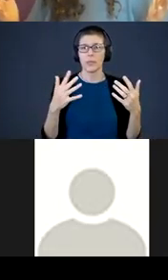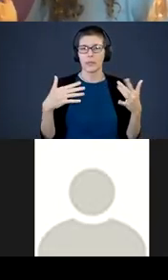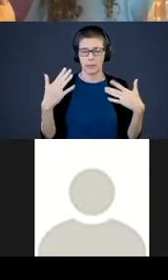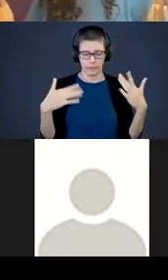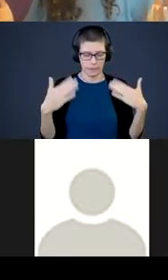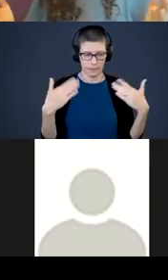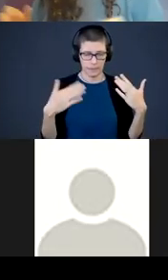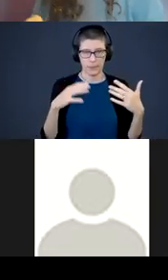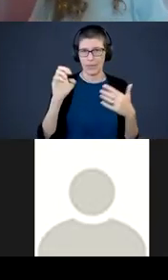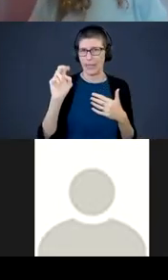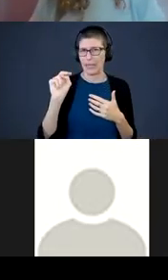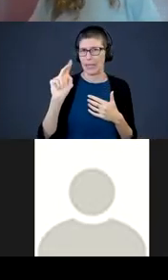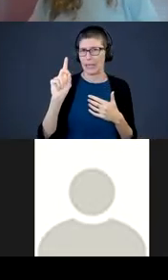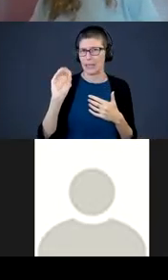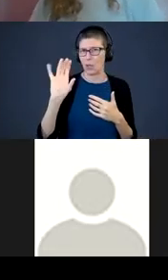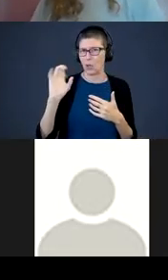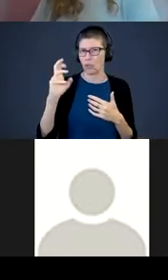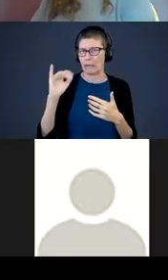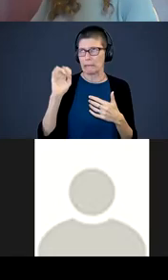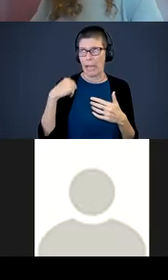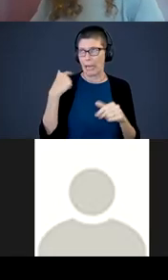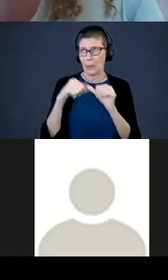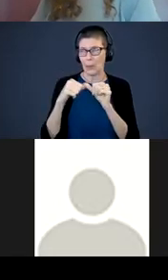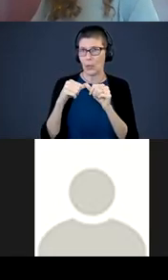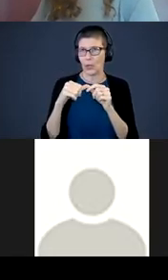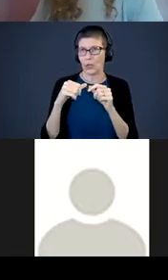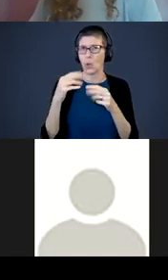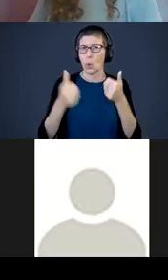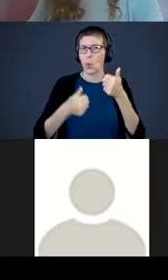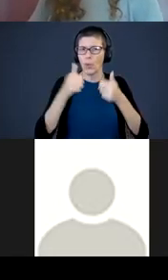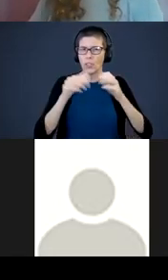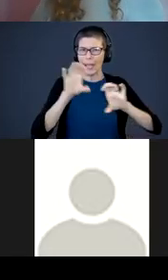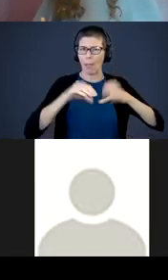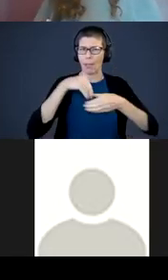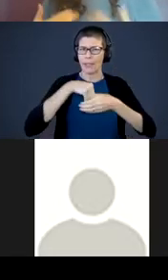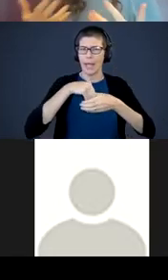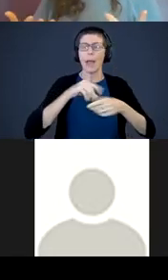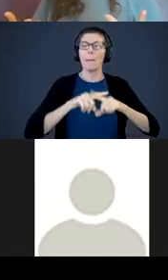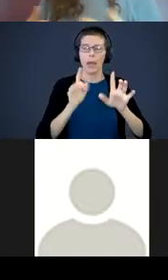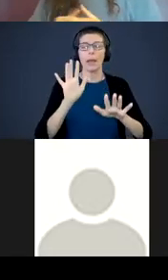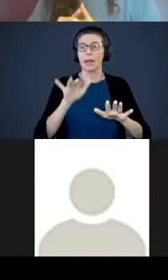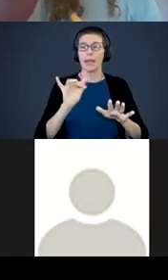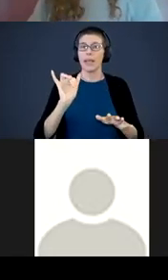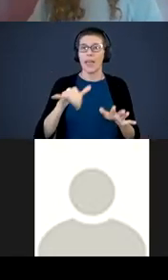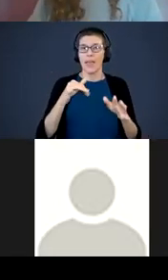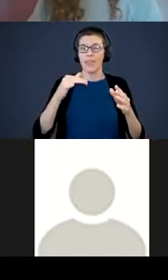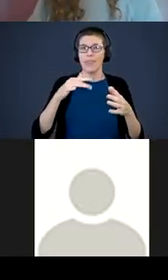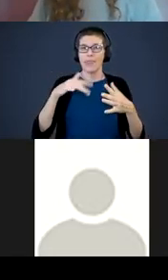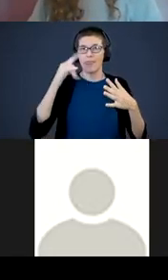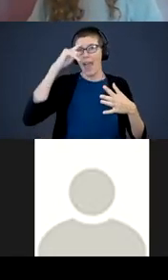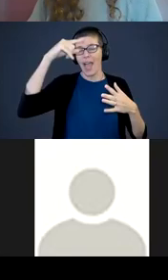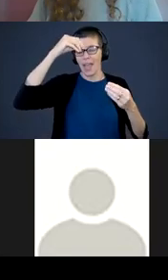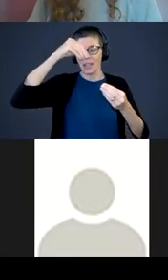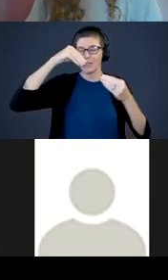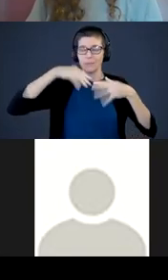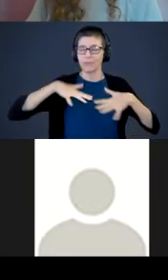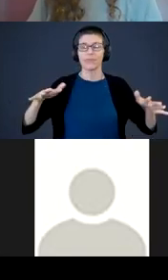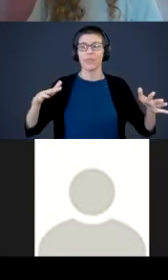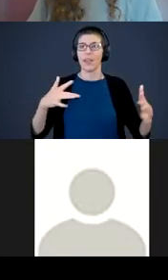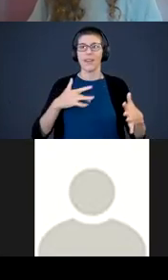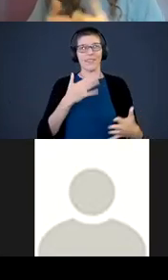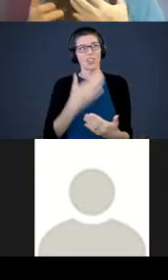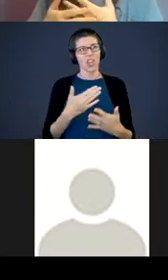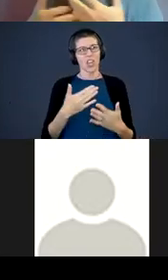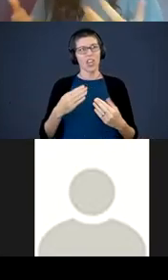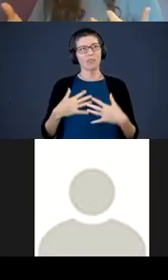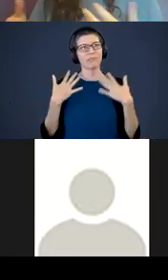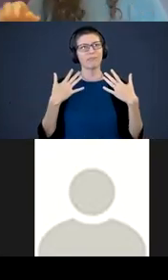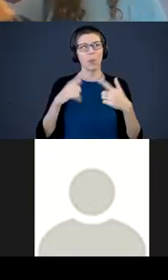endocrine. It’s a feel-good chemical in our body that is released when we give hugs, we get hugs.